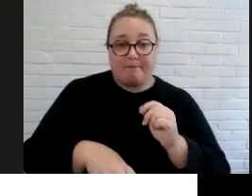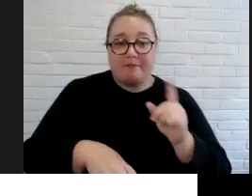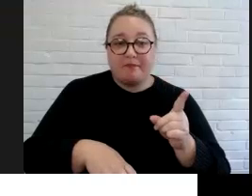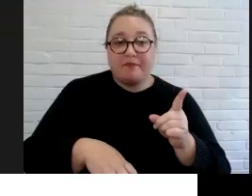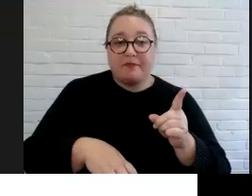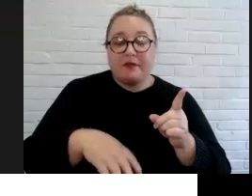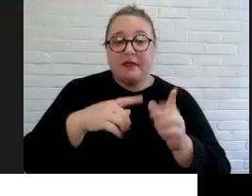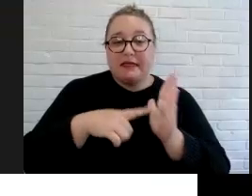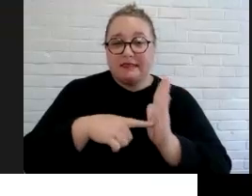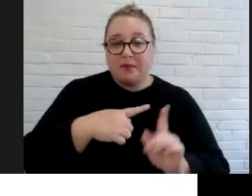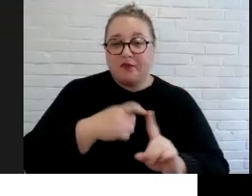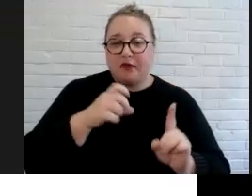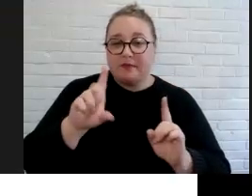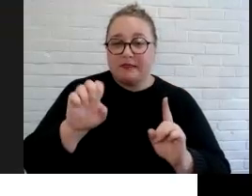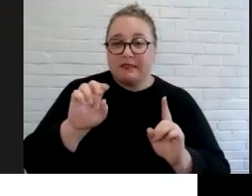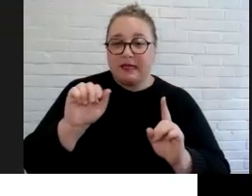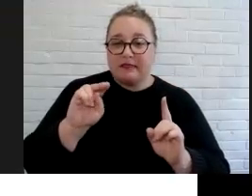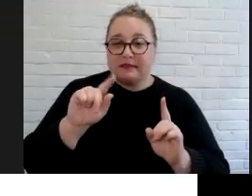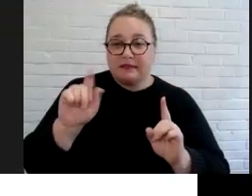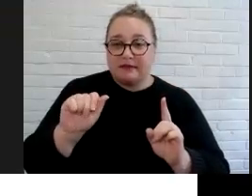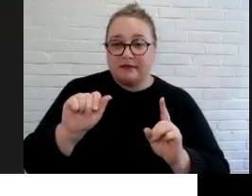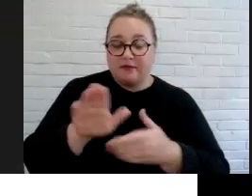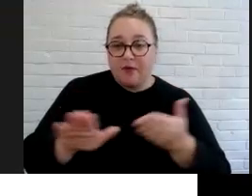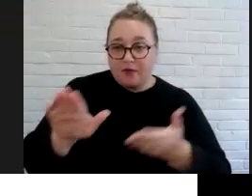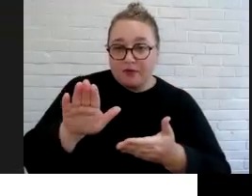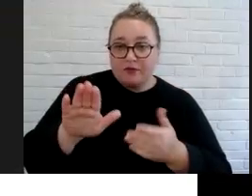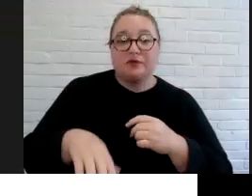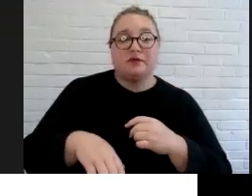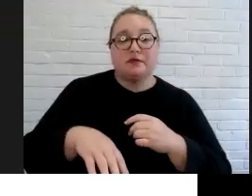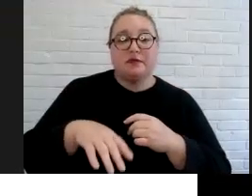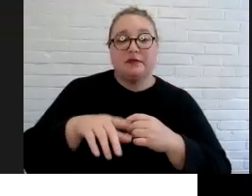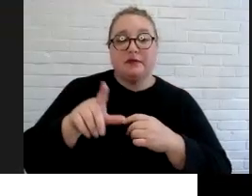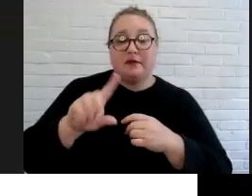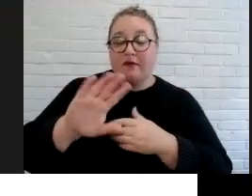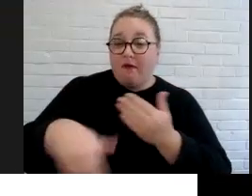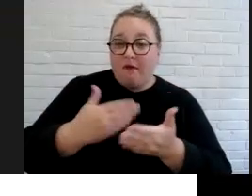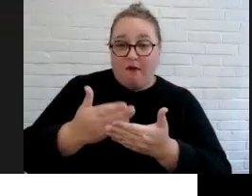And so they've pretty much just listed all of their interactions in this first column here.